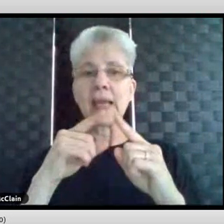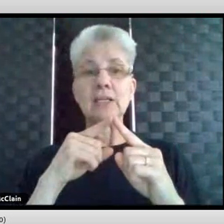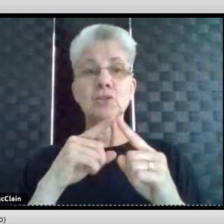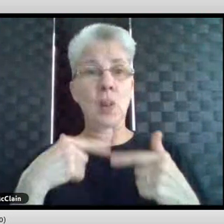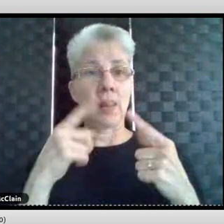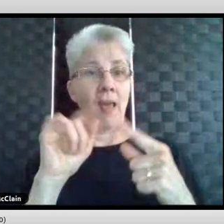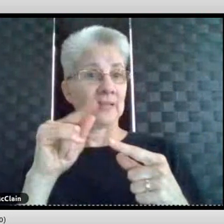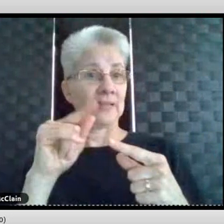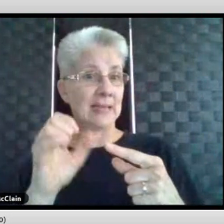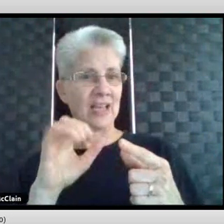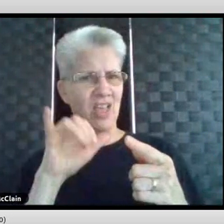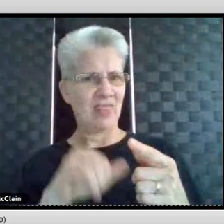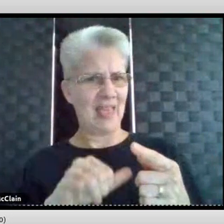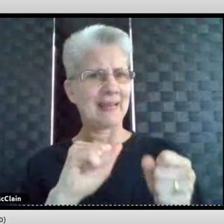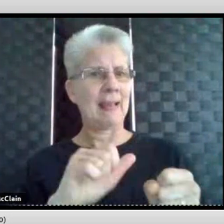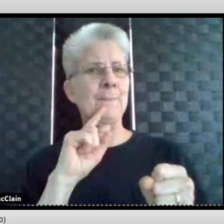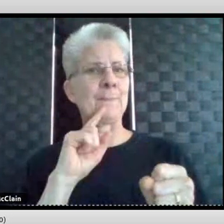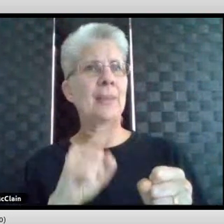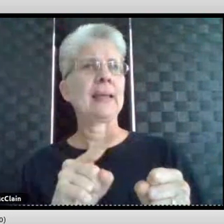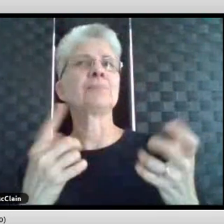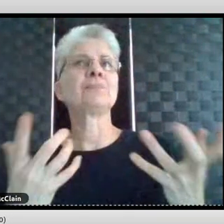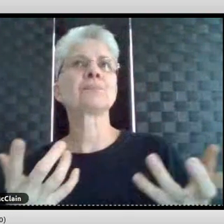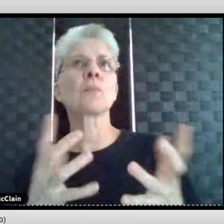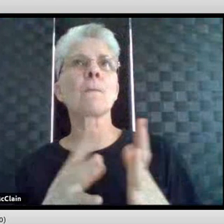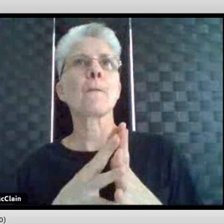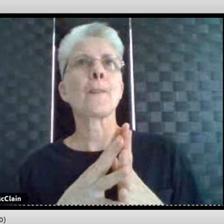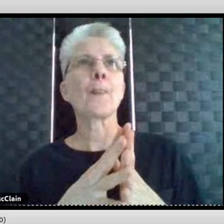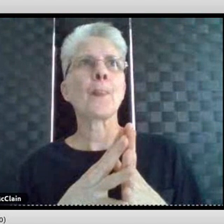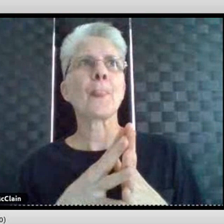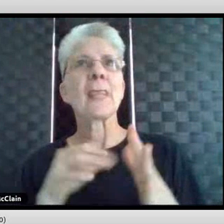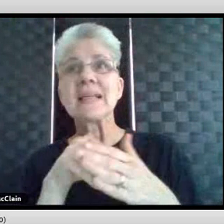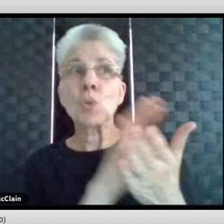because life stage can be in school,